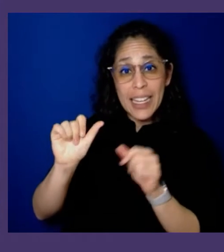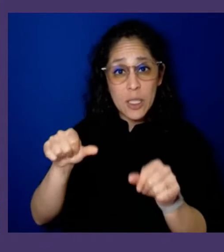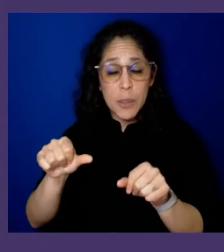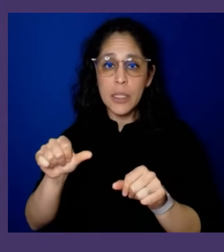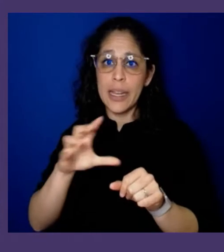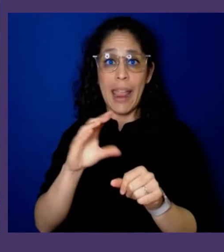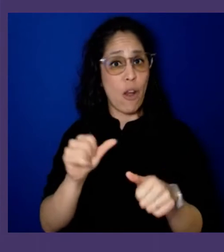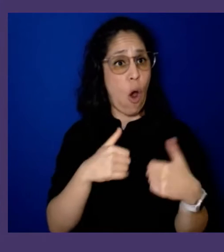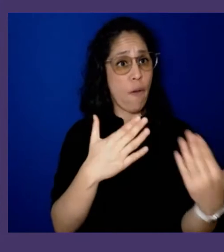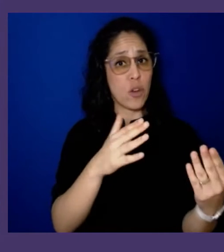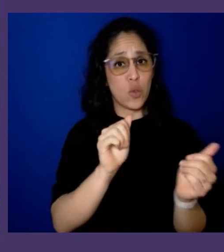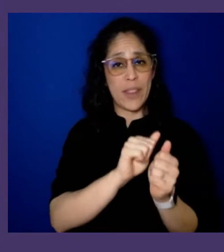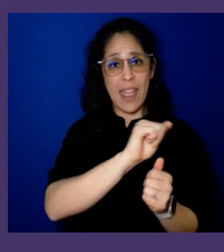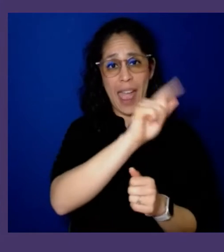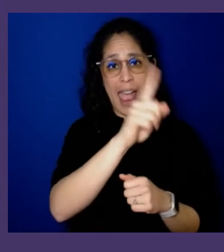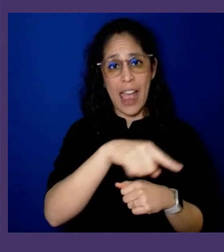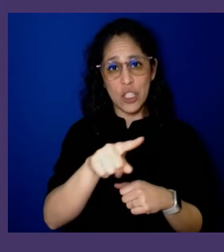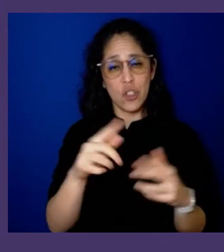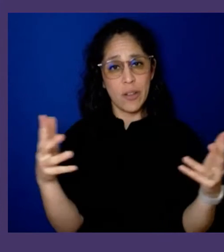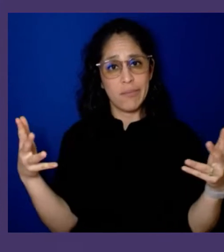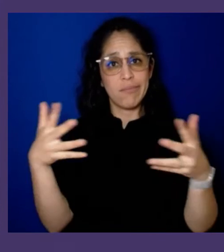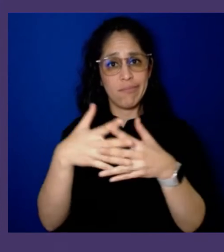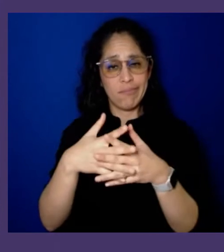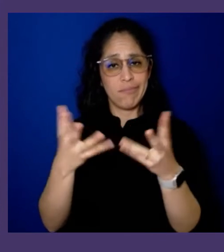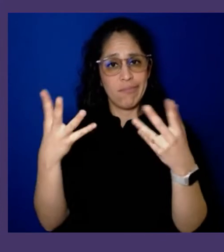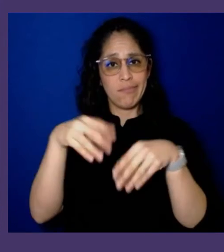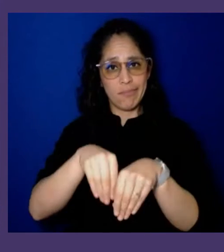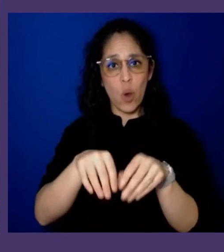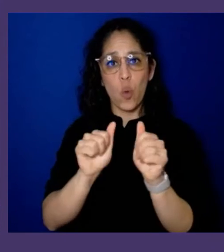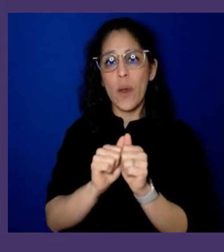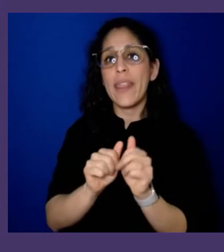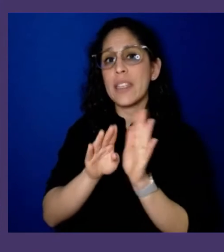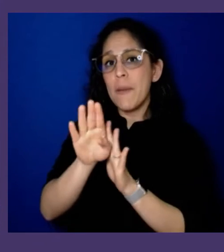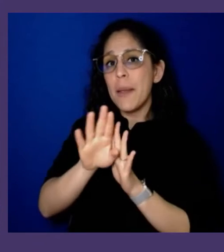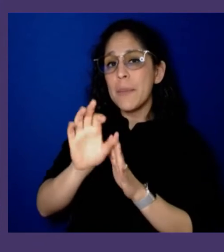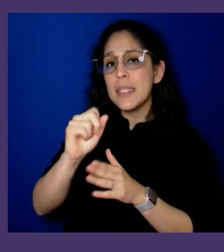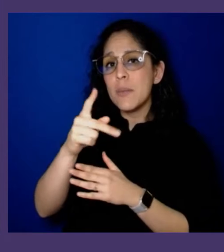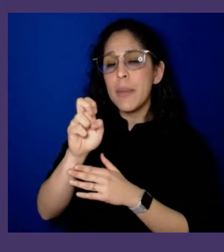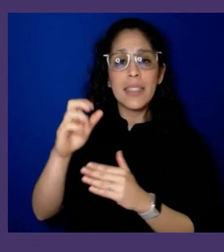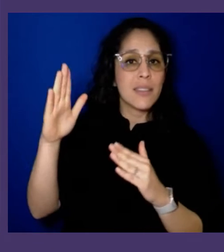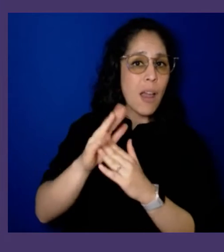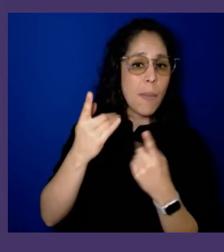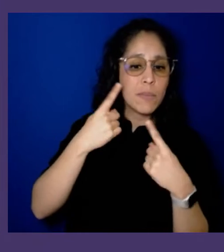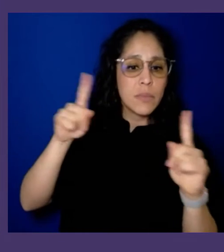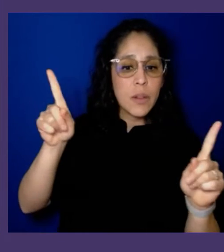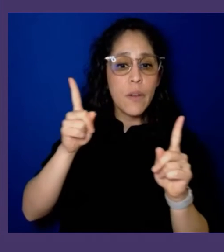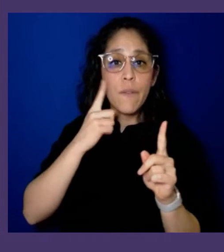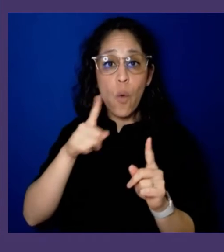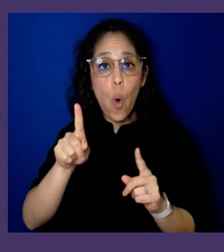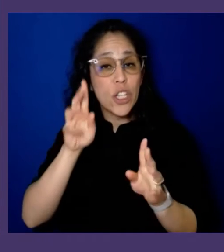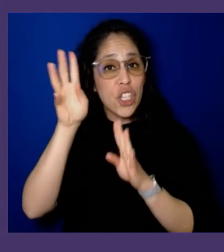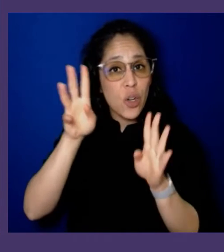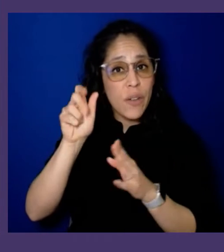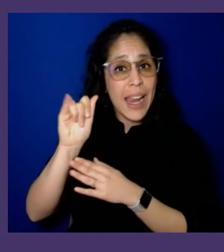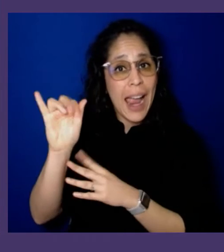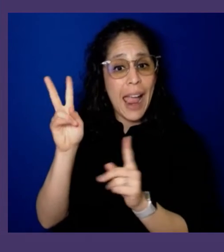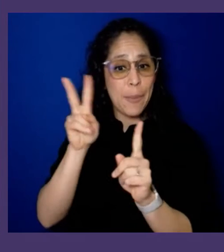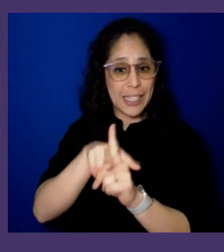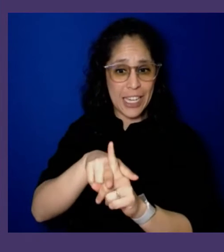also from the open source community into a development space that's optimized for generative AI applications. With the advancements in generative AI,